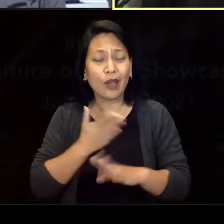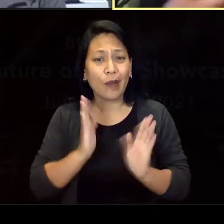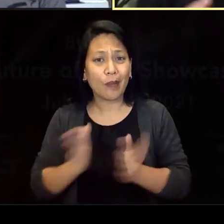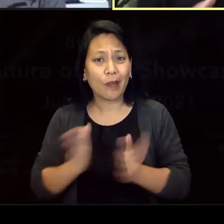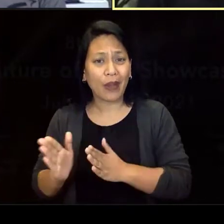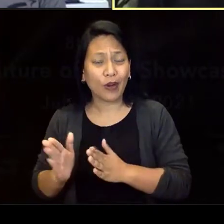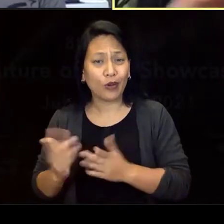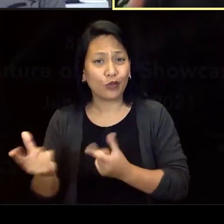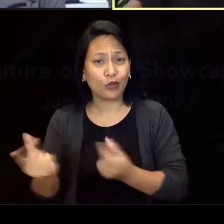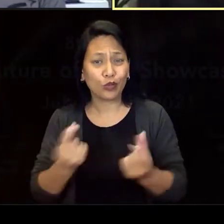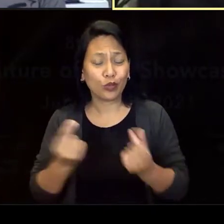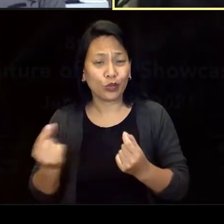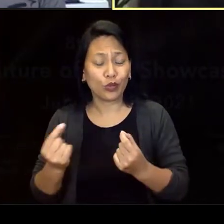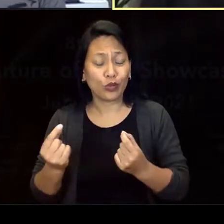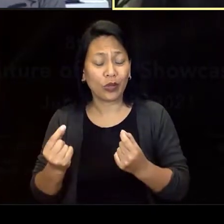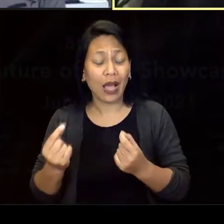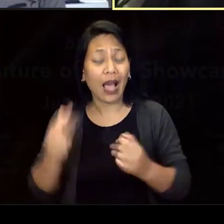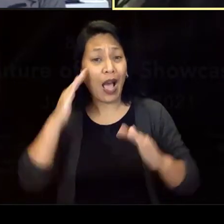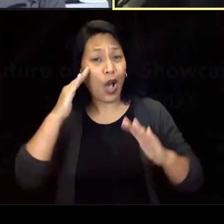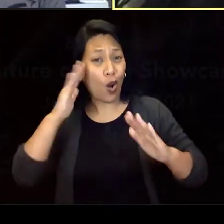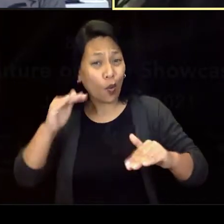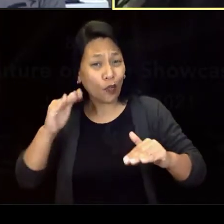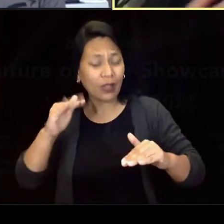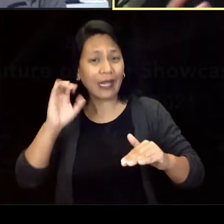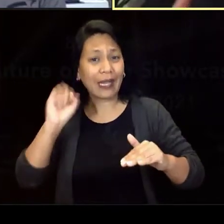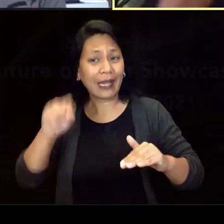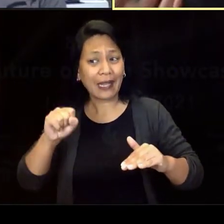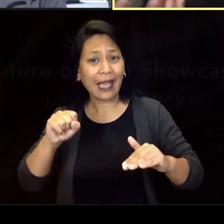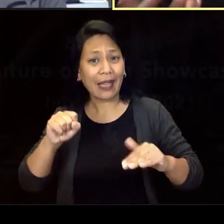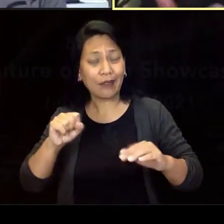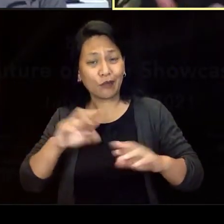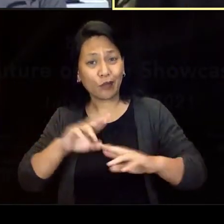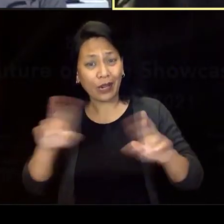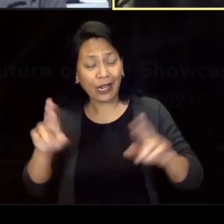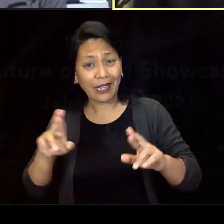are sometimes, and hopefully taken care of on stage. Or on a set rather.